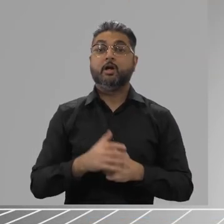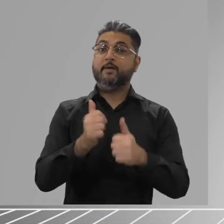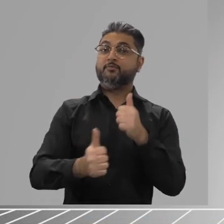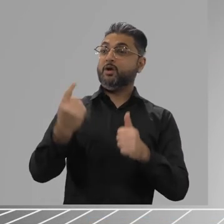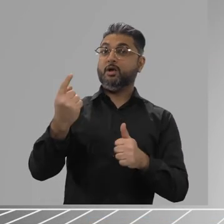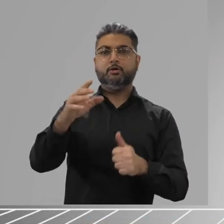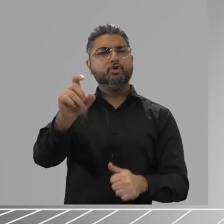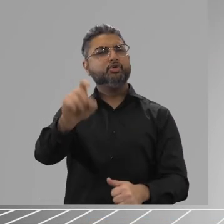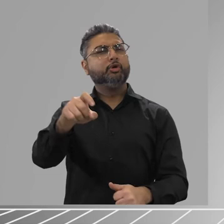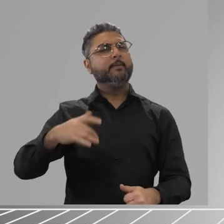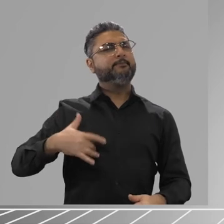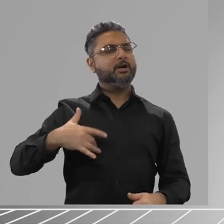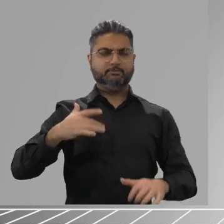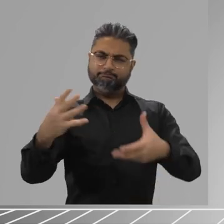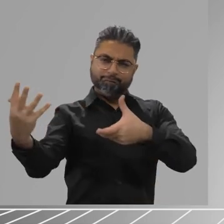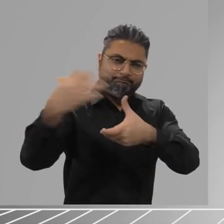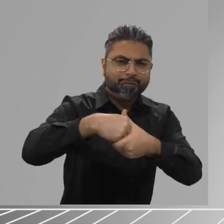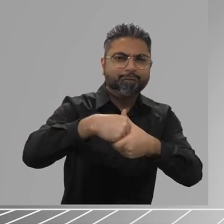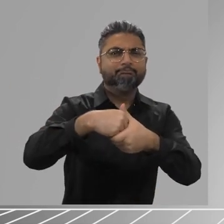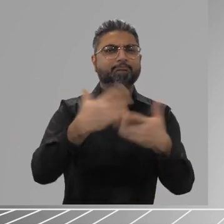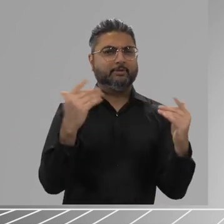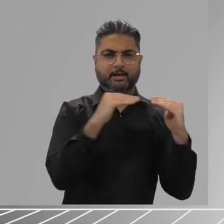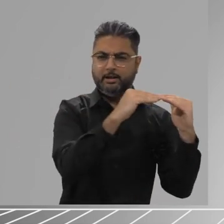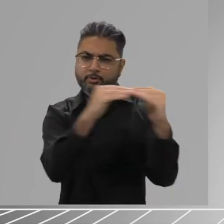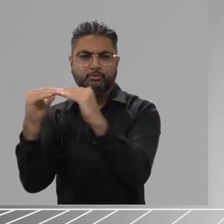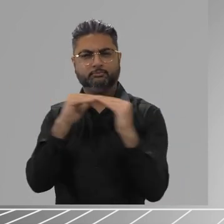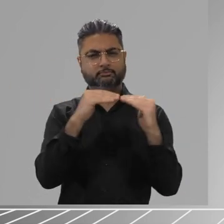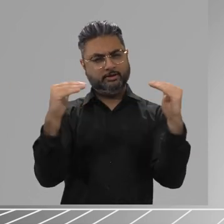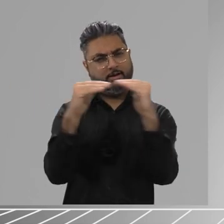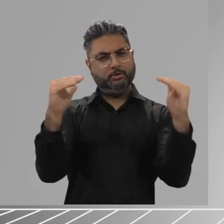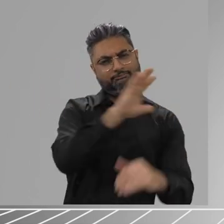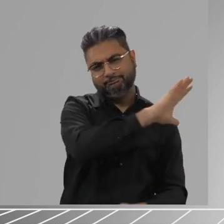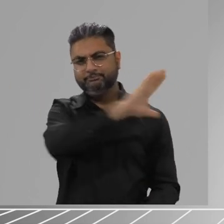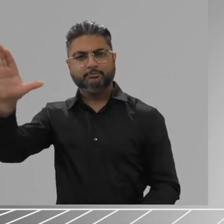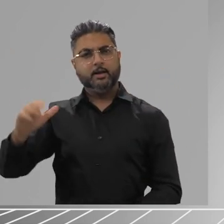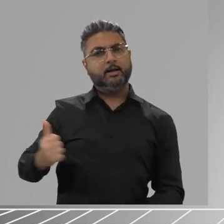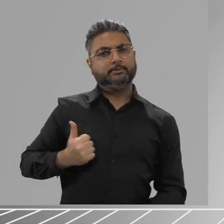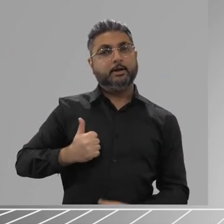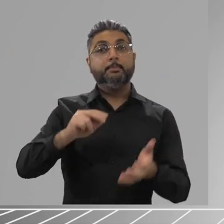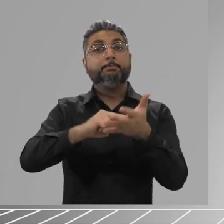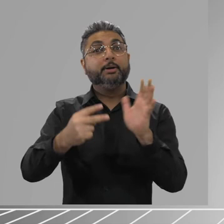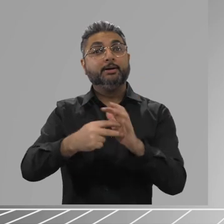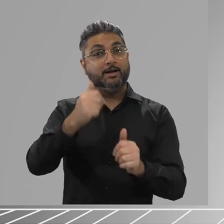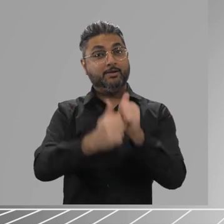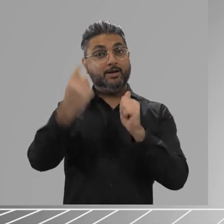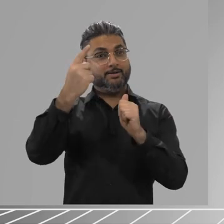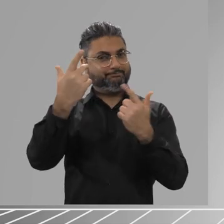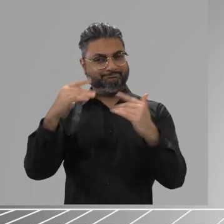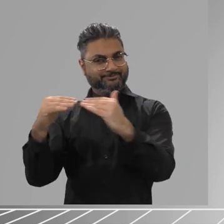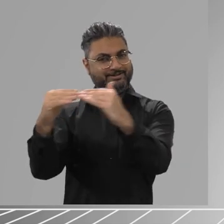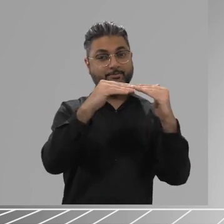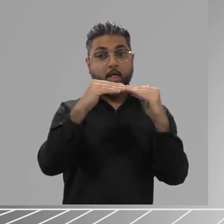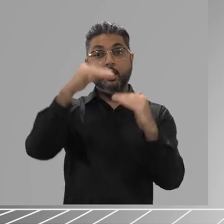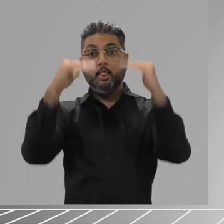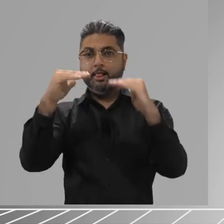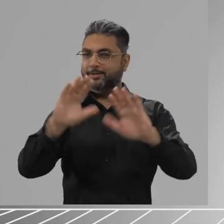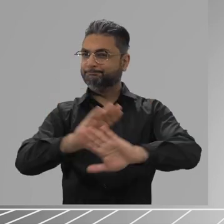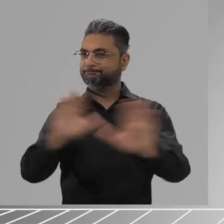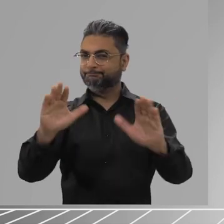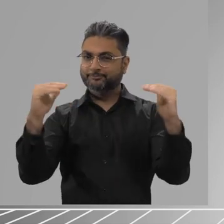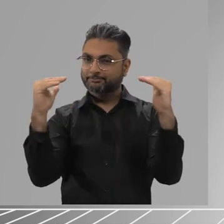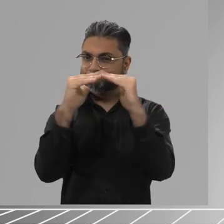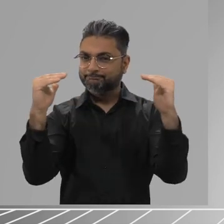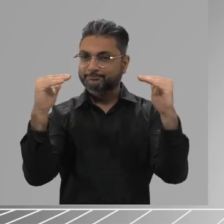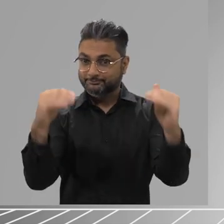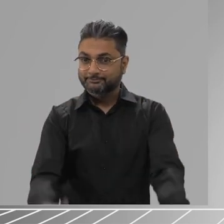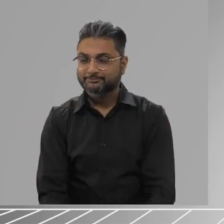When everyone can participate freely and fully in all aspects of life in Canada, everyone benefits.